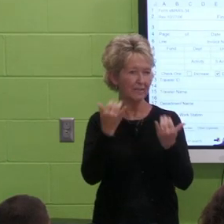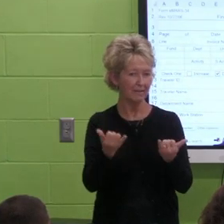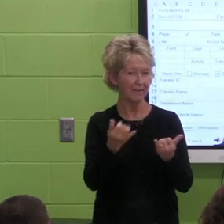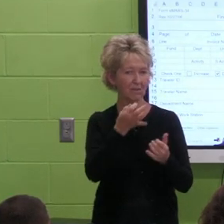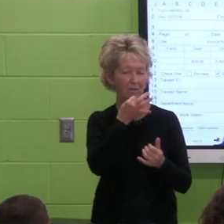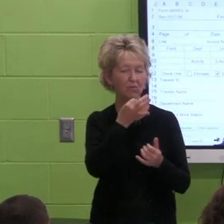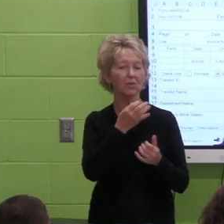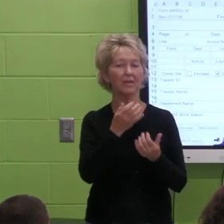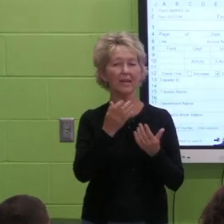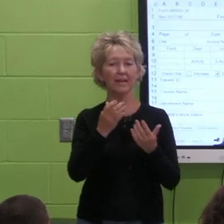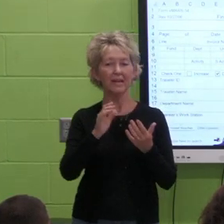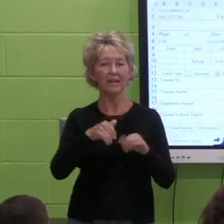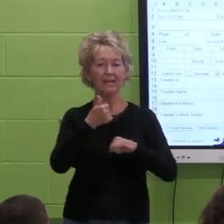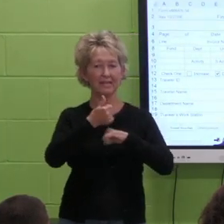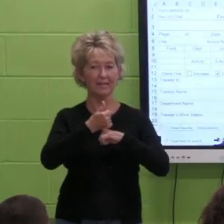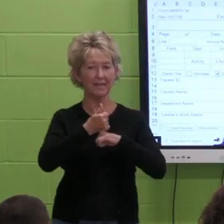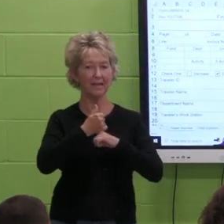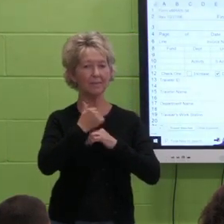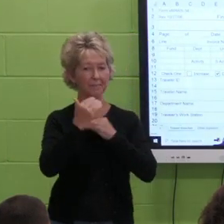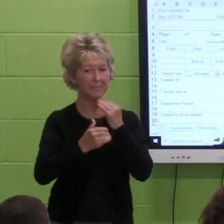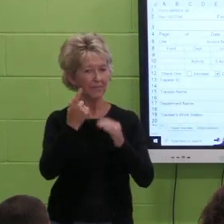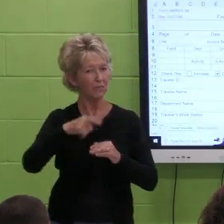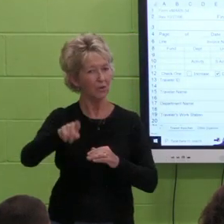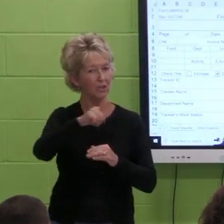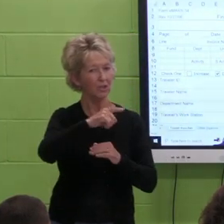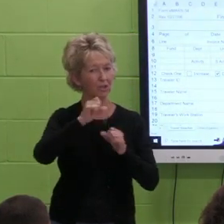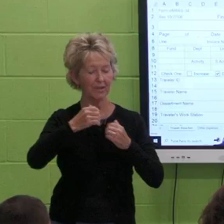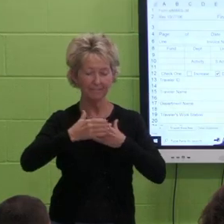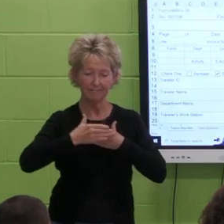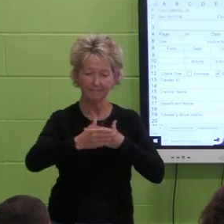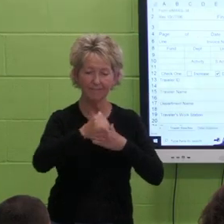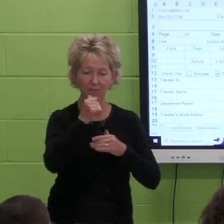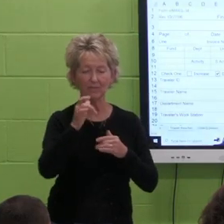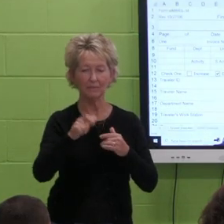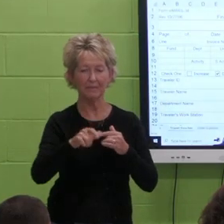all so that you all can move forward and you don't have to worry about this I don't want you all to